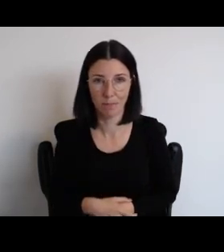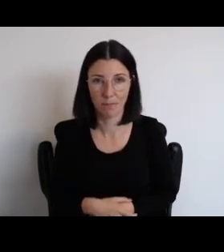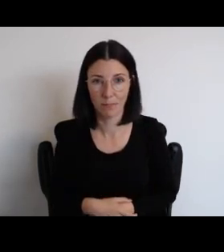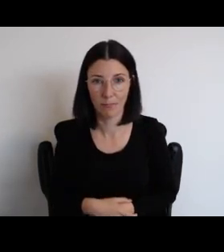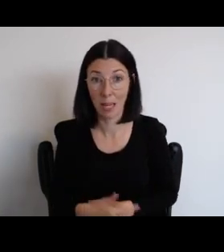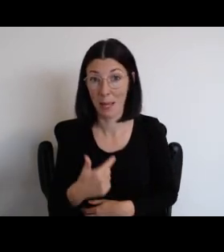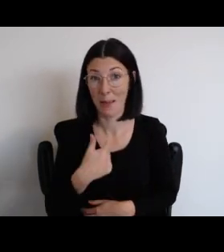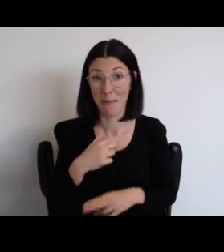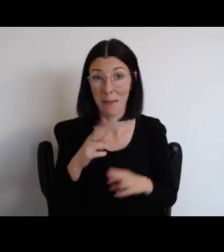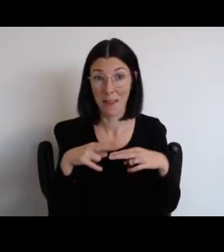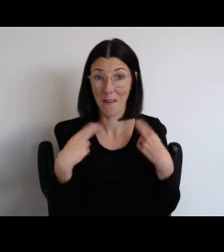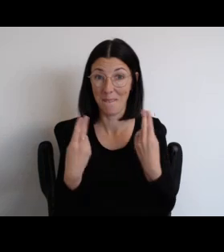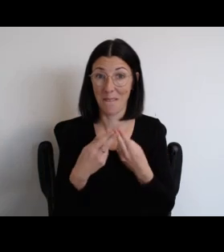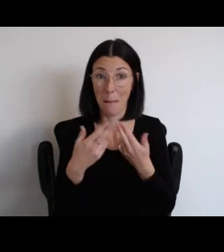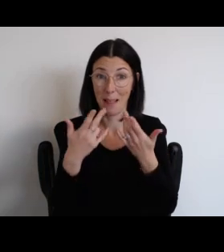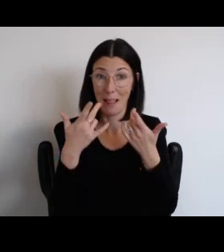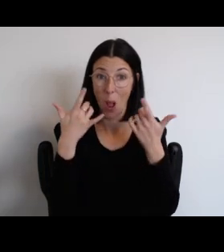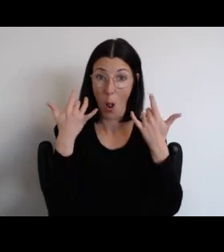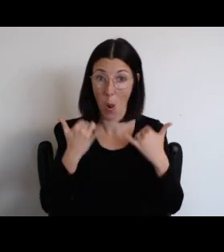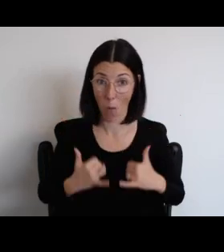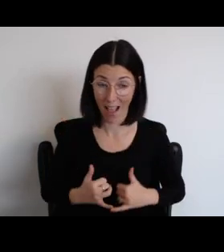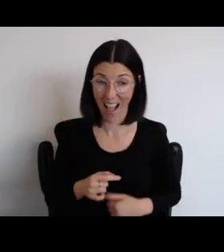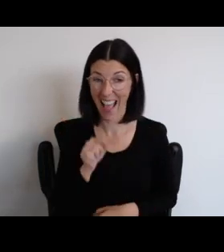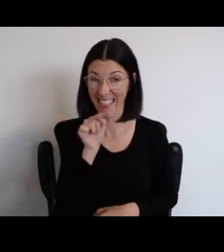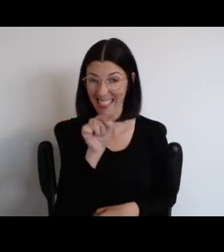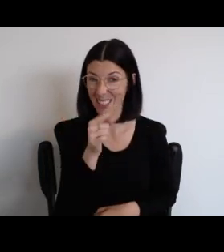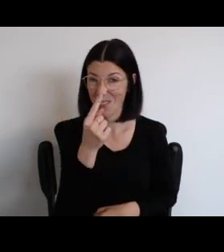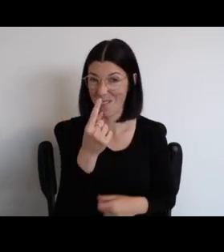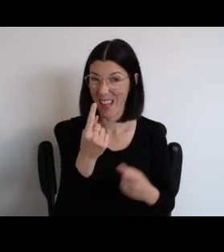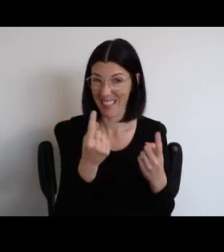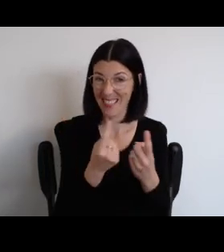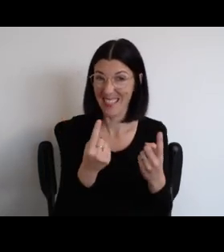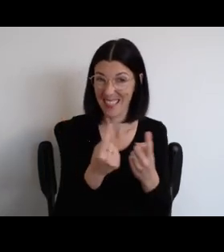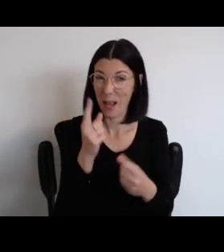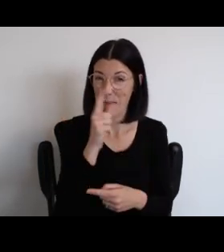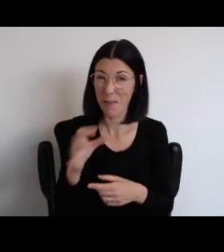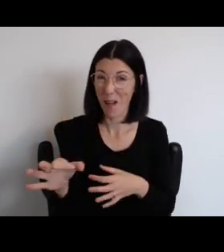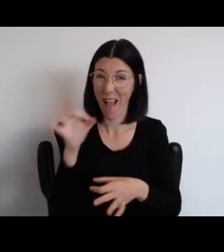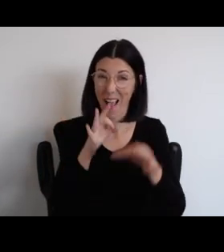that's one of the things that people who are family lawyers ask quite frequently um they're